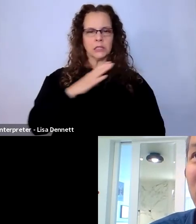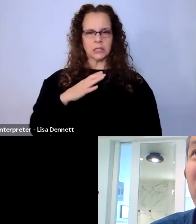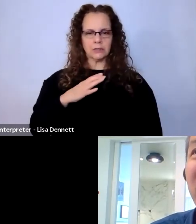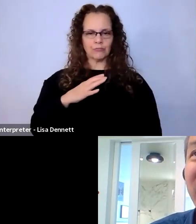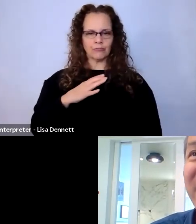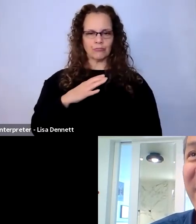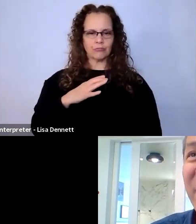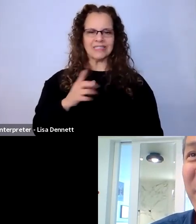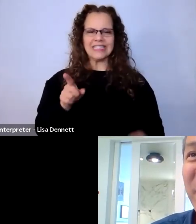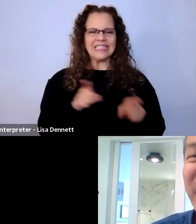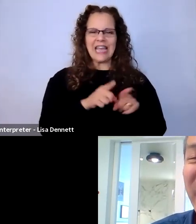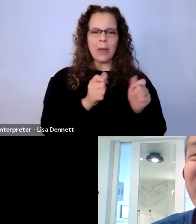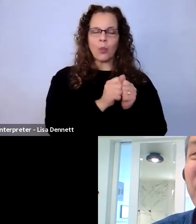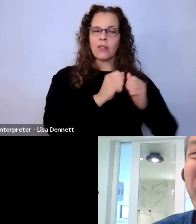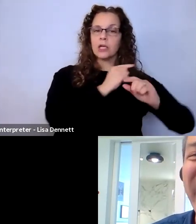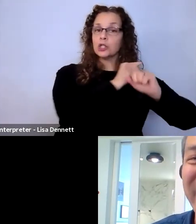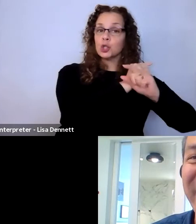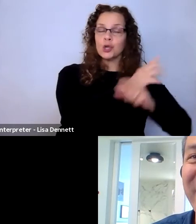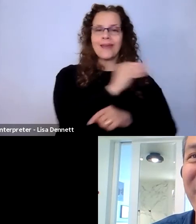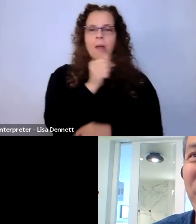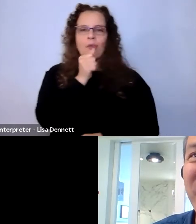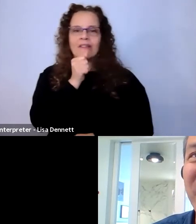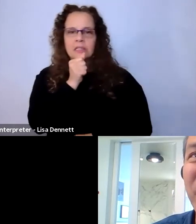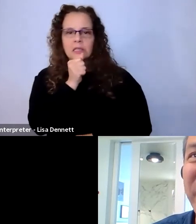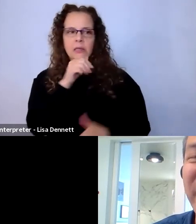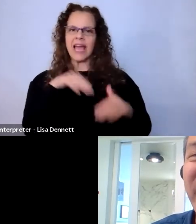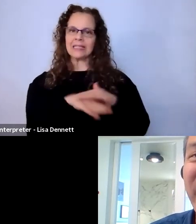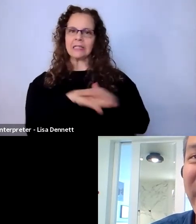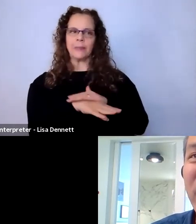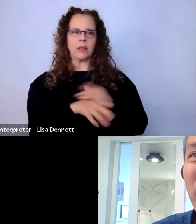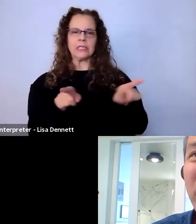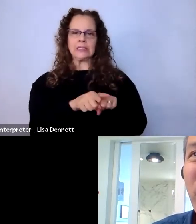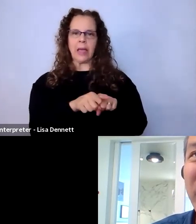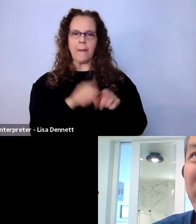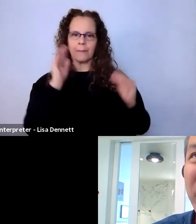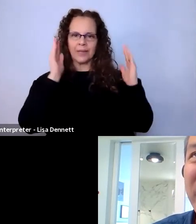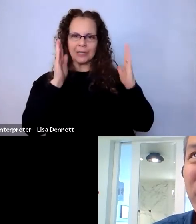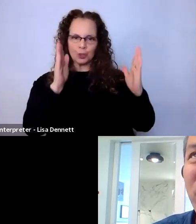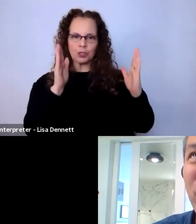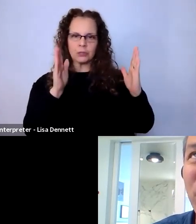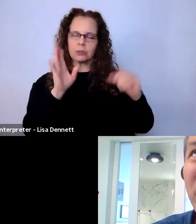We want accessibility and we demand that accessibility, be a core requirement when it comes to.